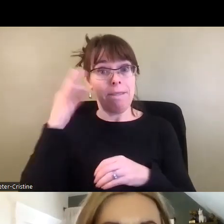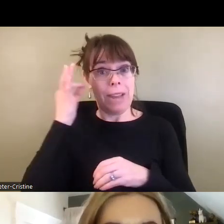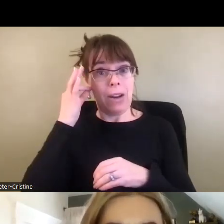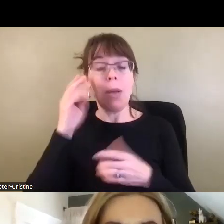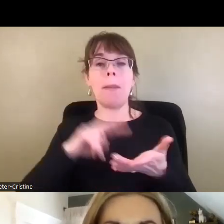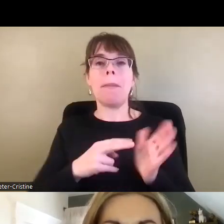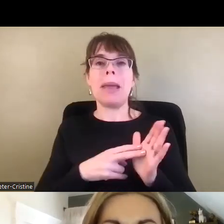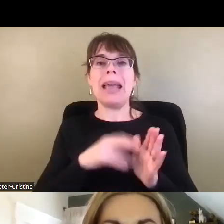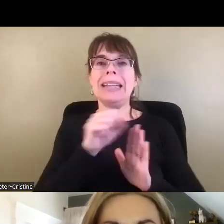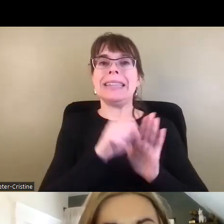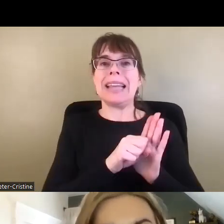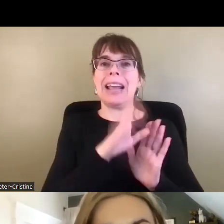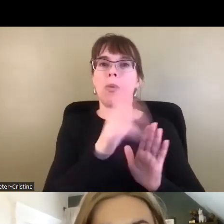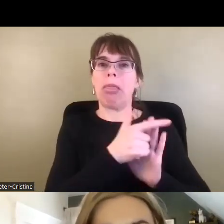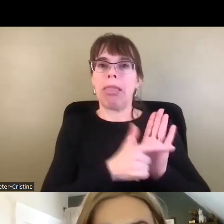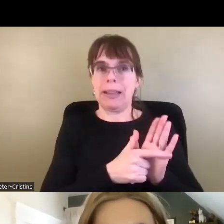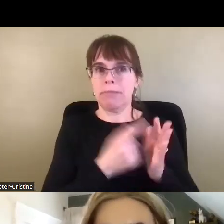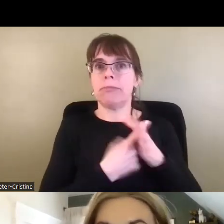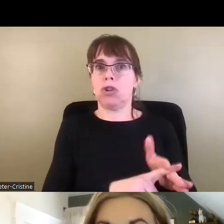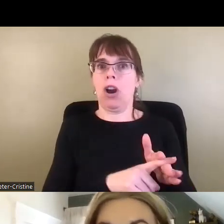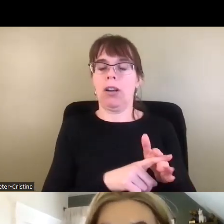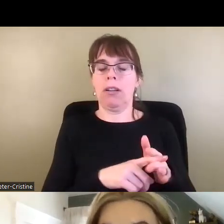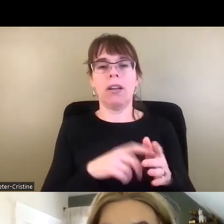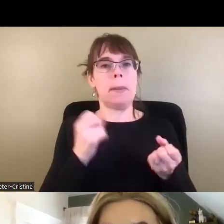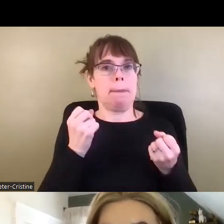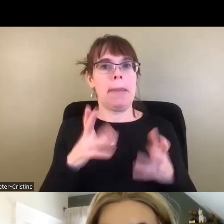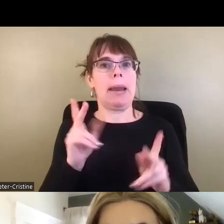and a lot of anti-abortion politicians moved quickly to make that happen.